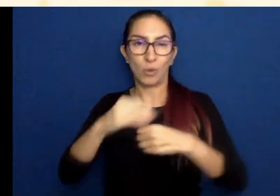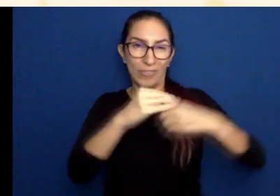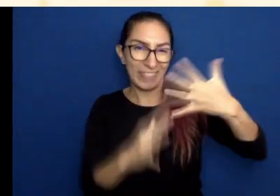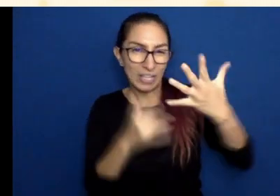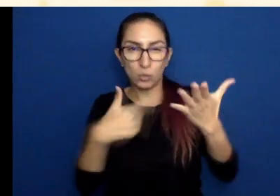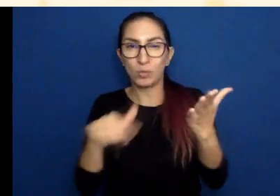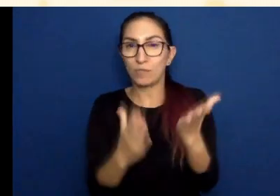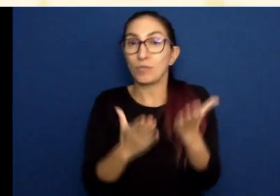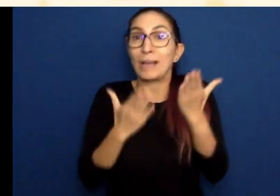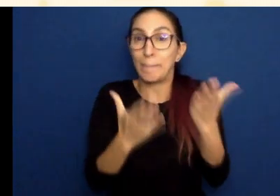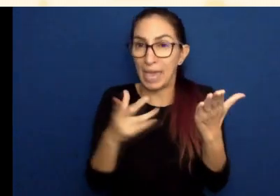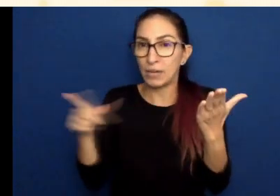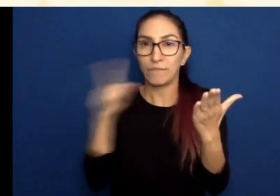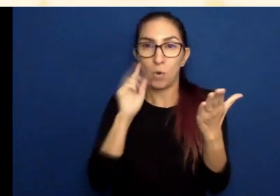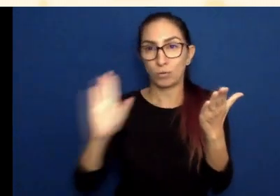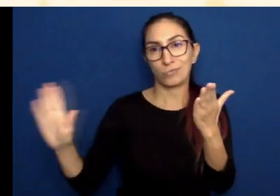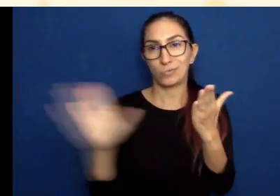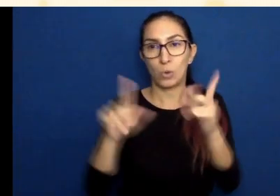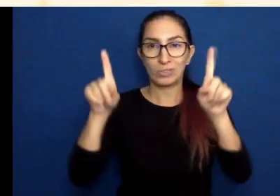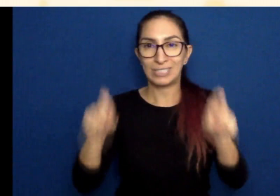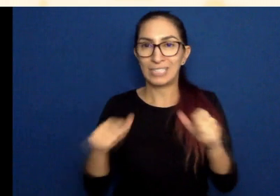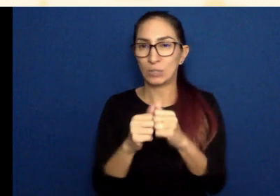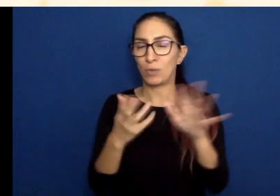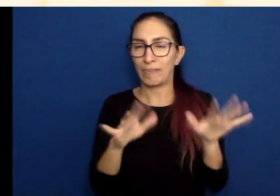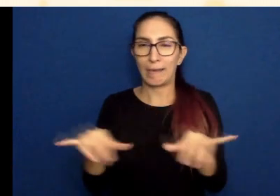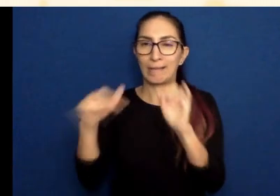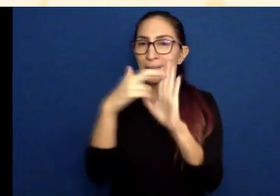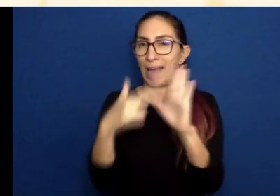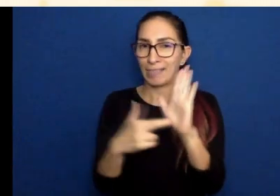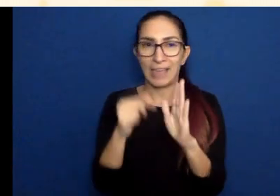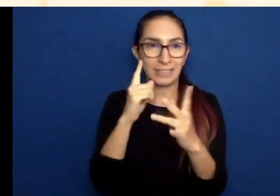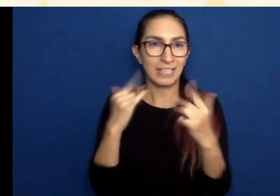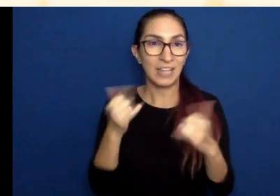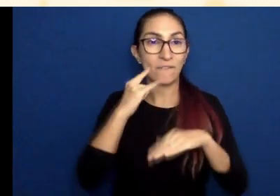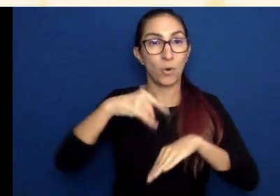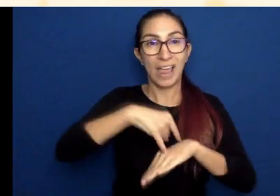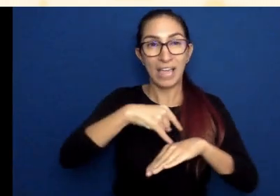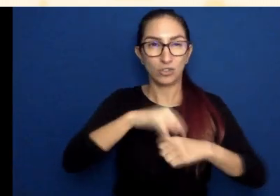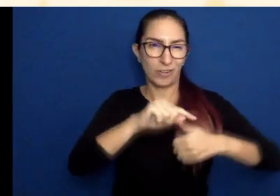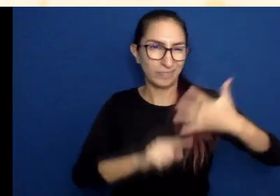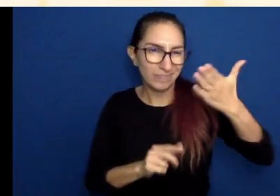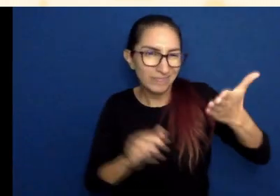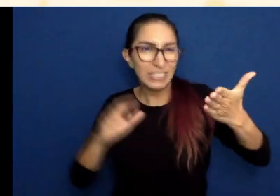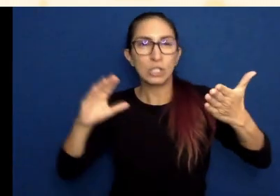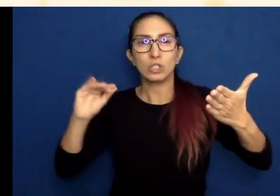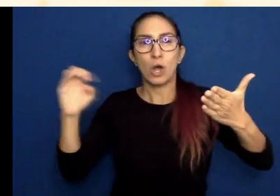that you test with, with the guidelines as they are now. For Android, that is TalkBack, keyboard, keyboard and switch,